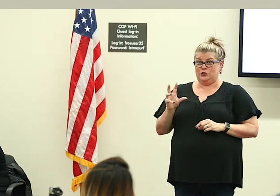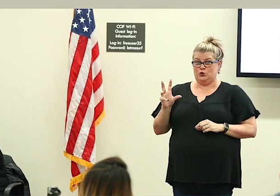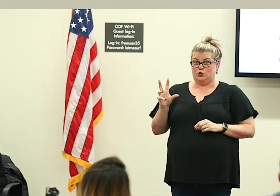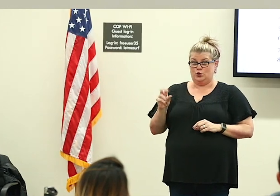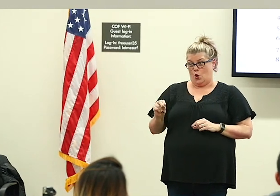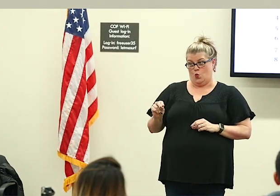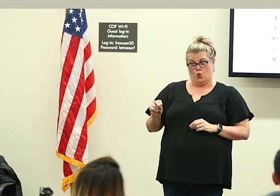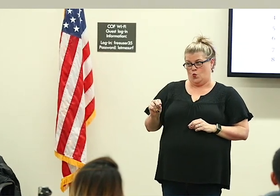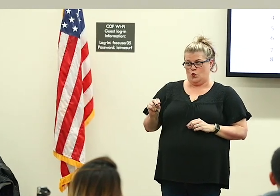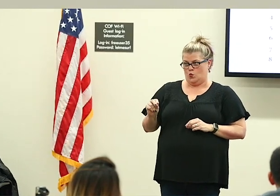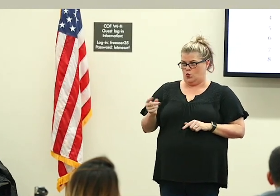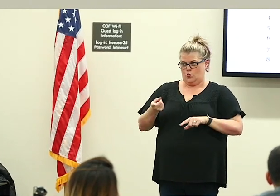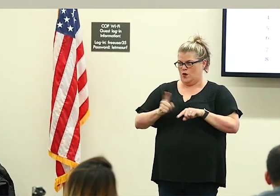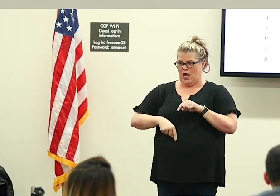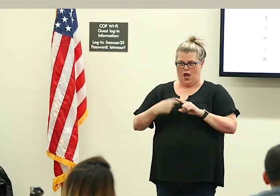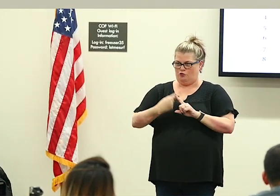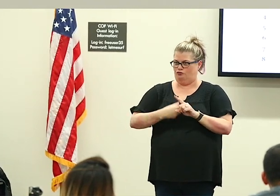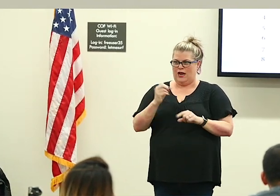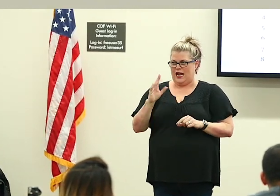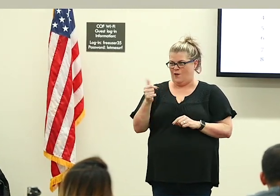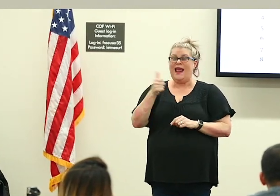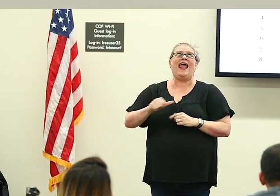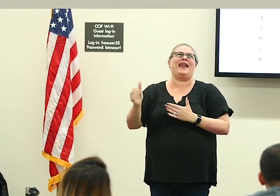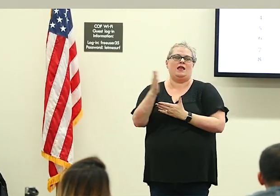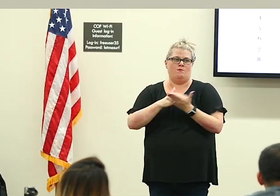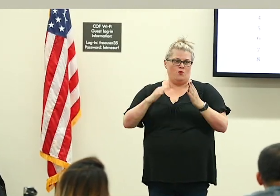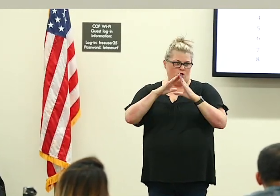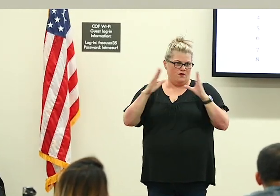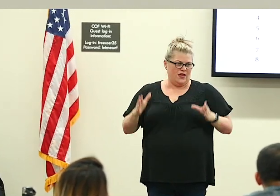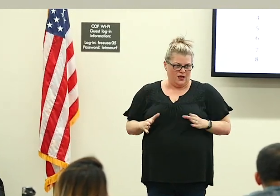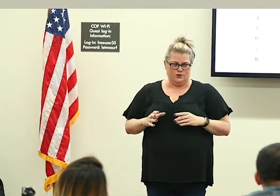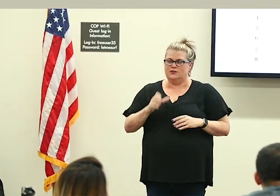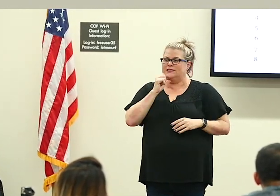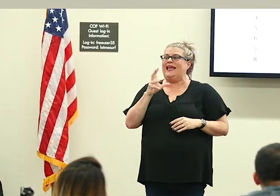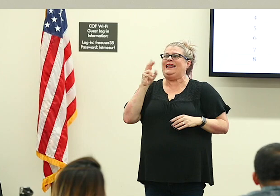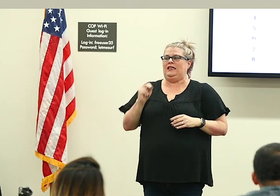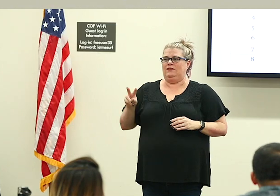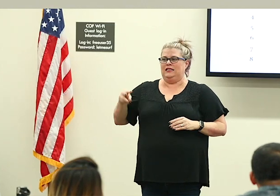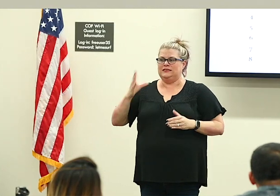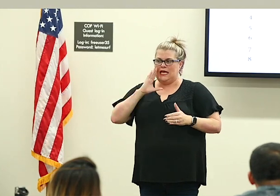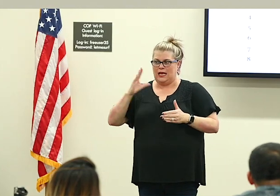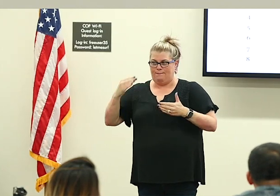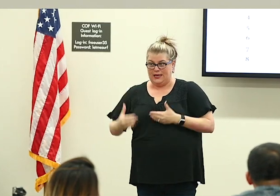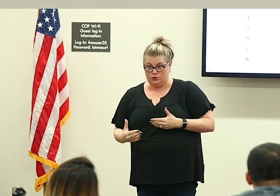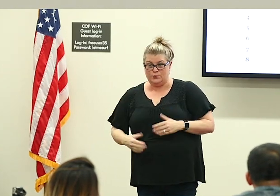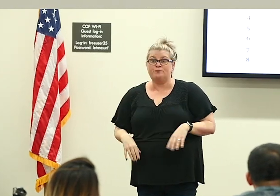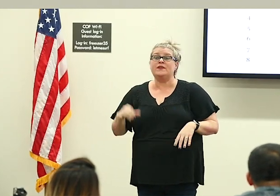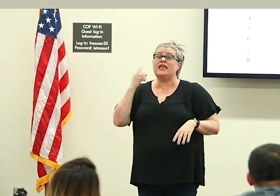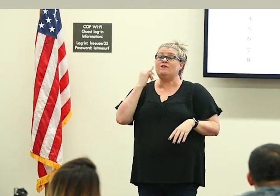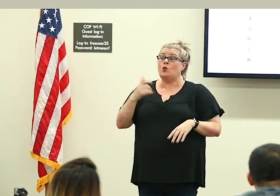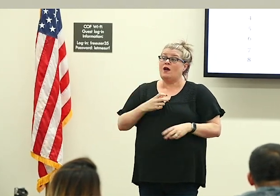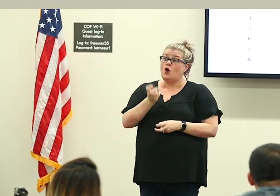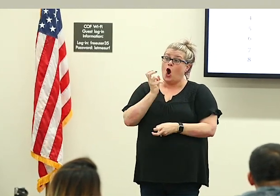You can not rent out any part of the house, even a second bedroom. If you have a hardship and need it,